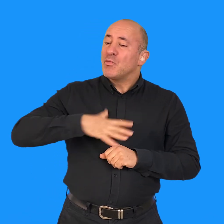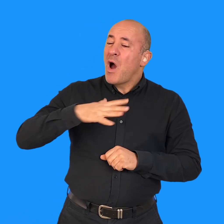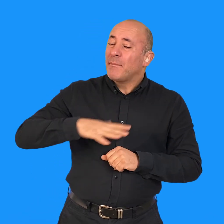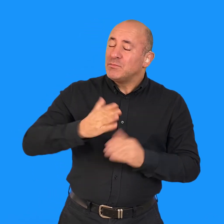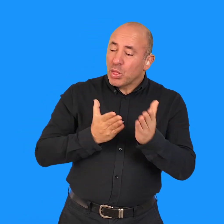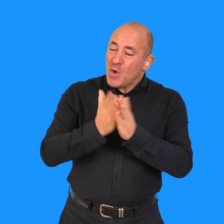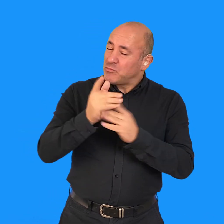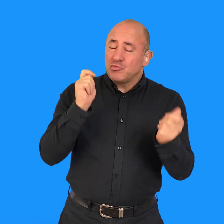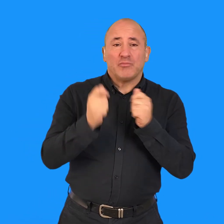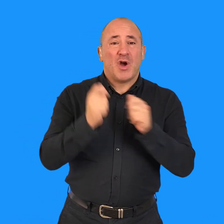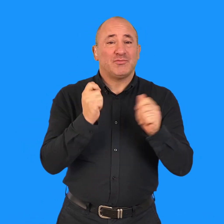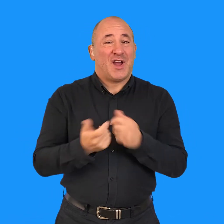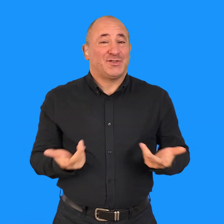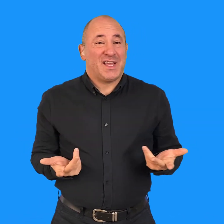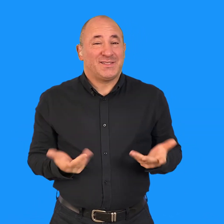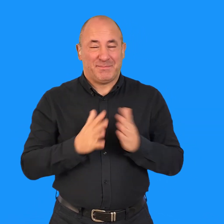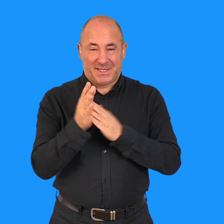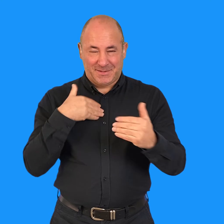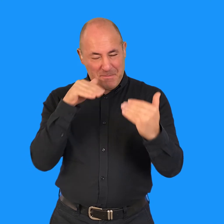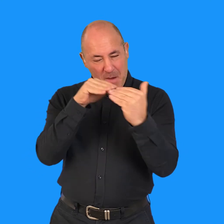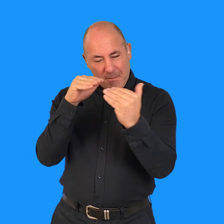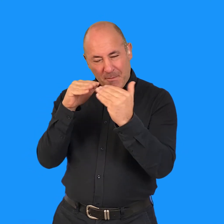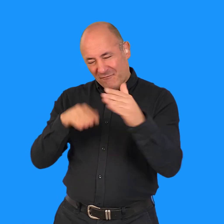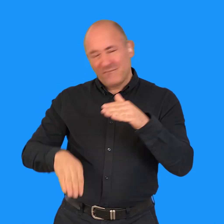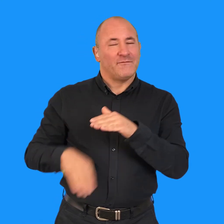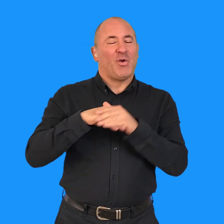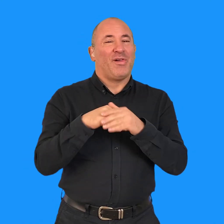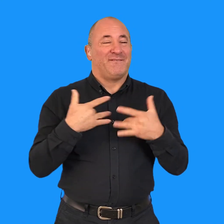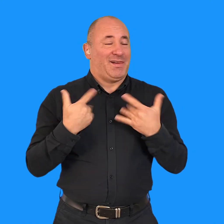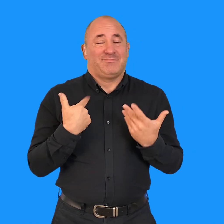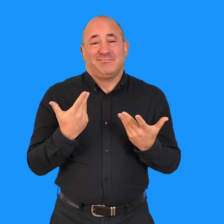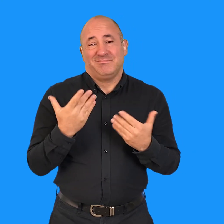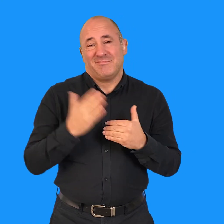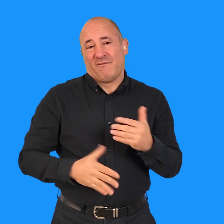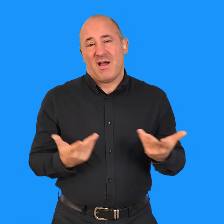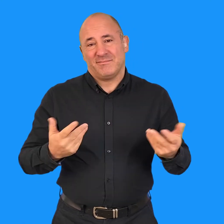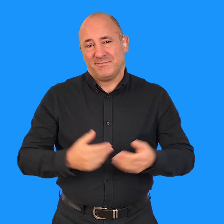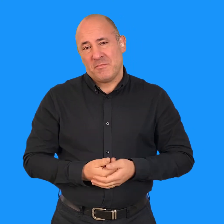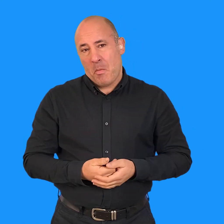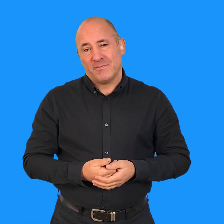because things change all the time, and people's requirements change all the time.